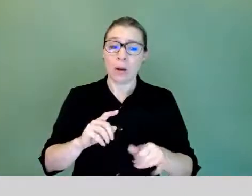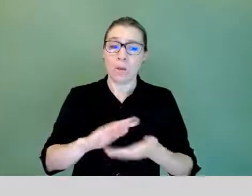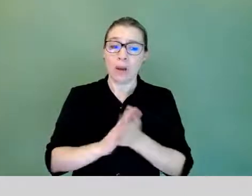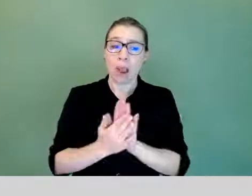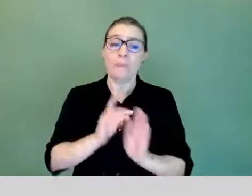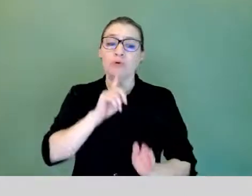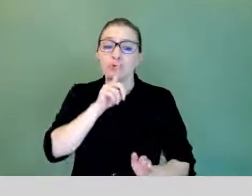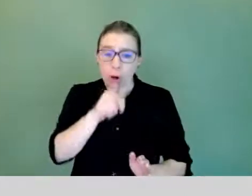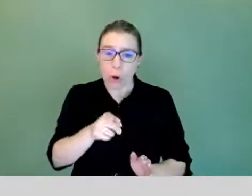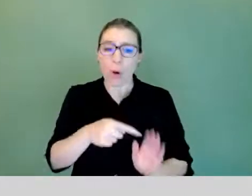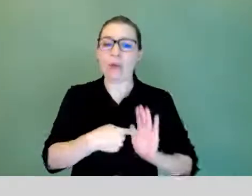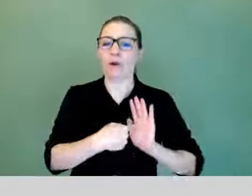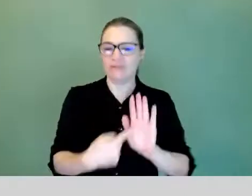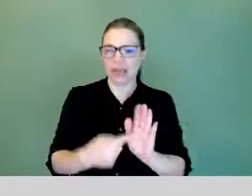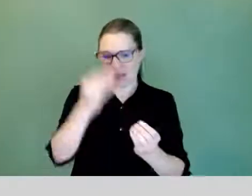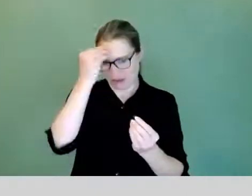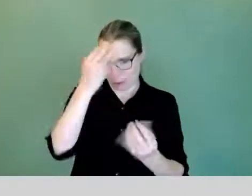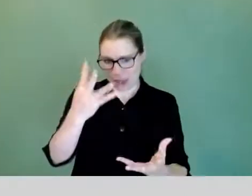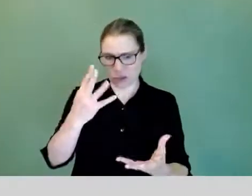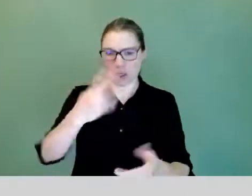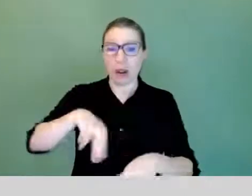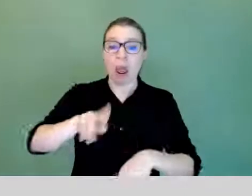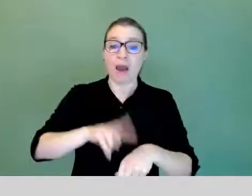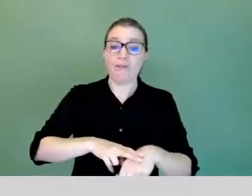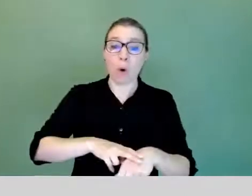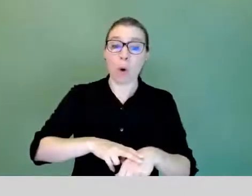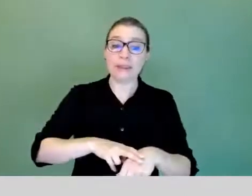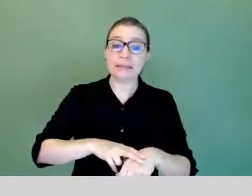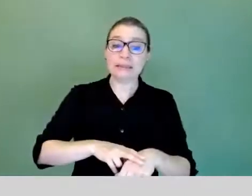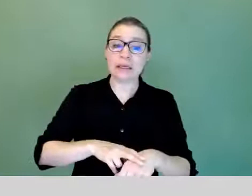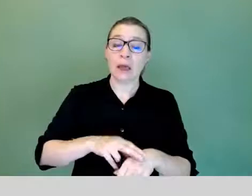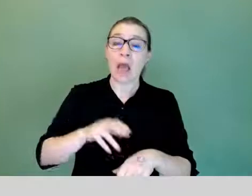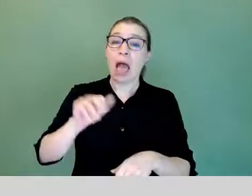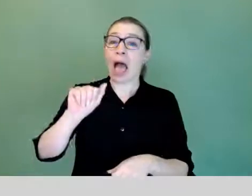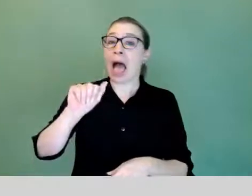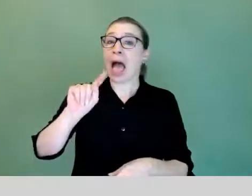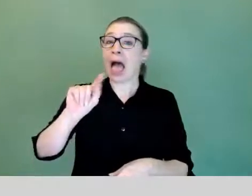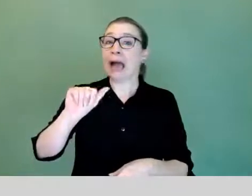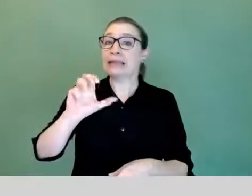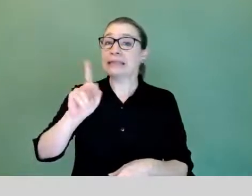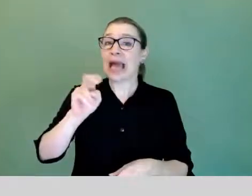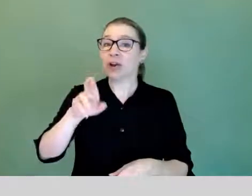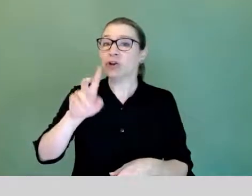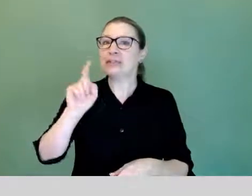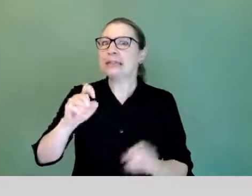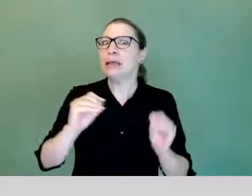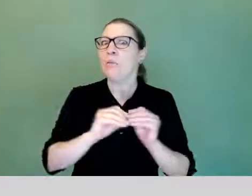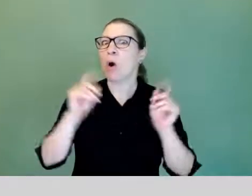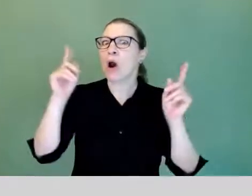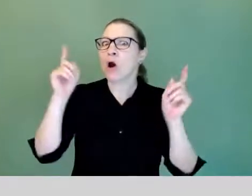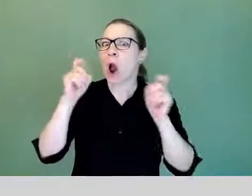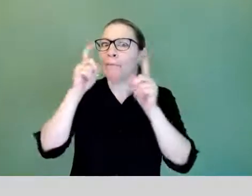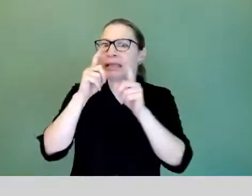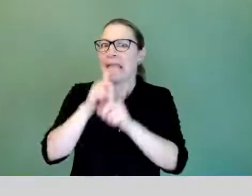Of course, in real-world it is not so simple. Attackers need more complicated attack vectors.